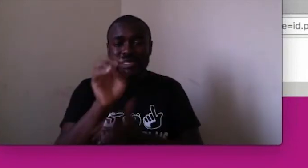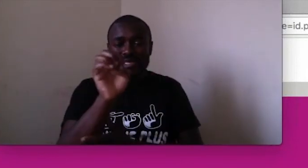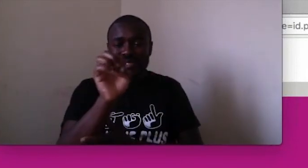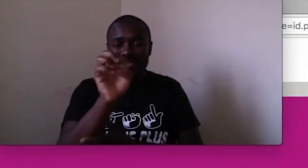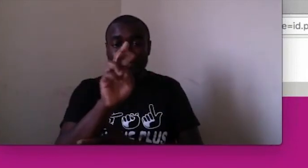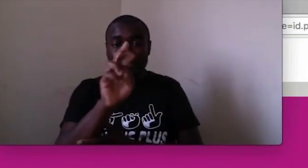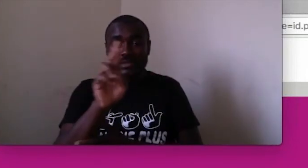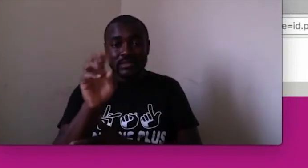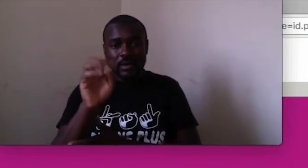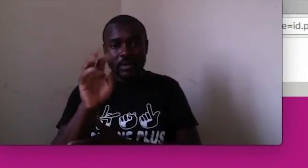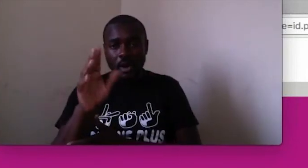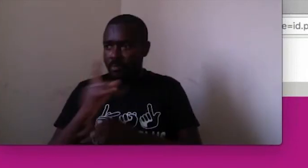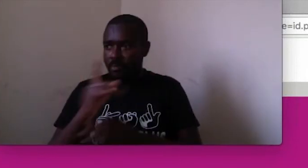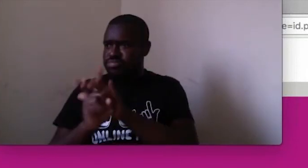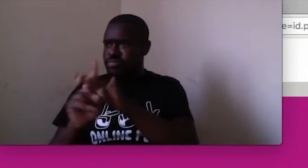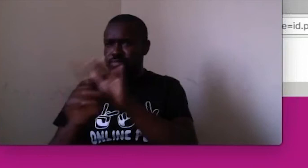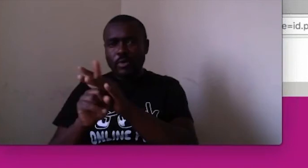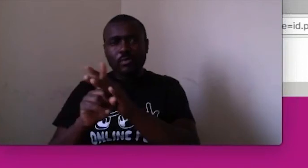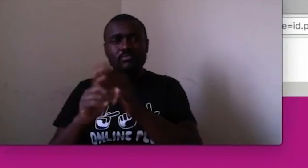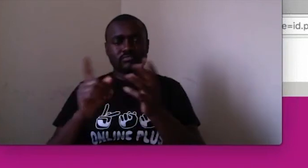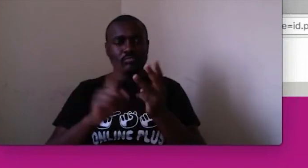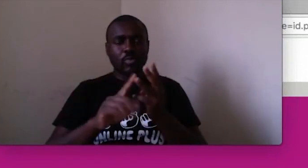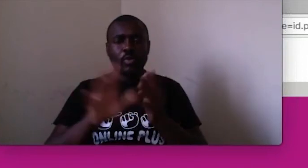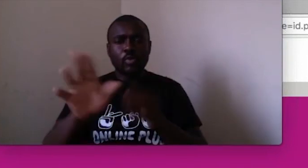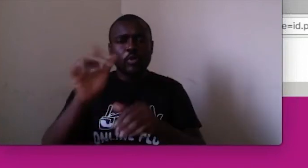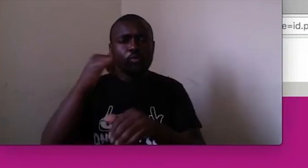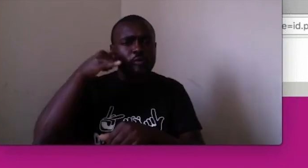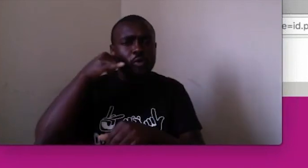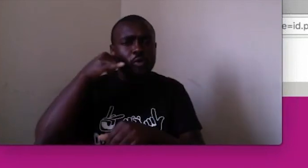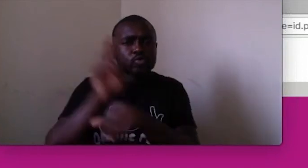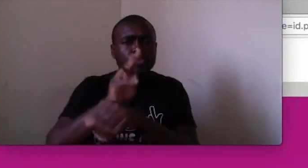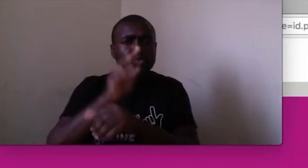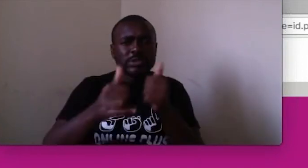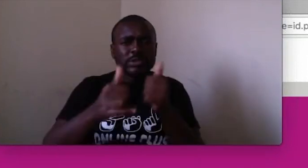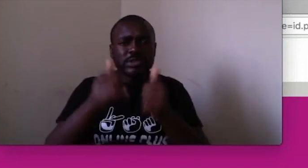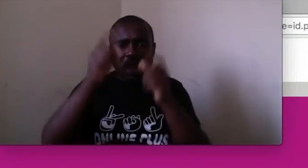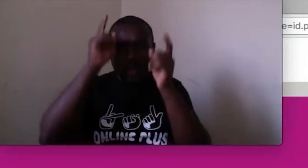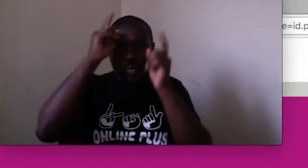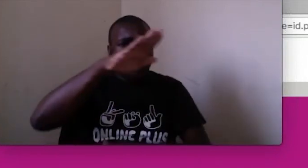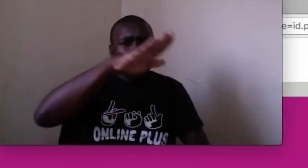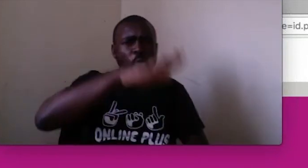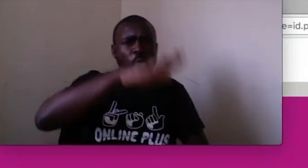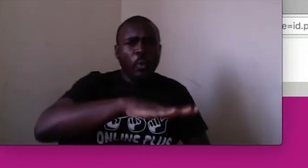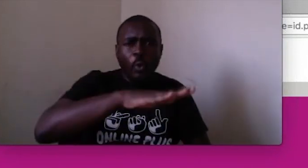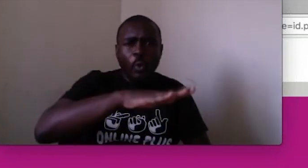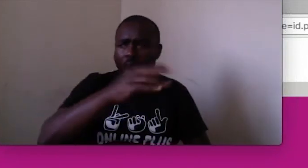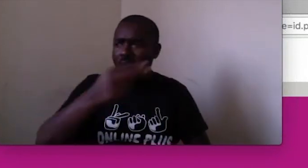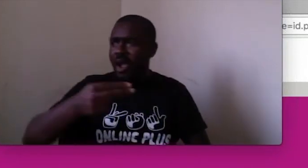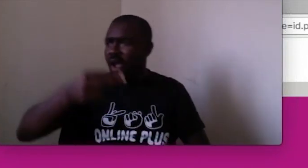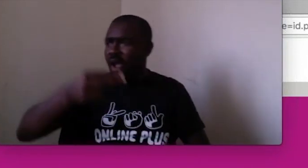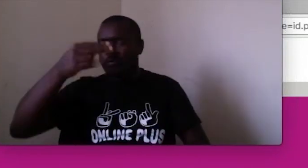like if I have a problem maybe there's an error maybe who are your phone users?